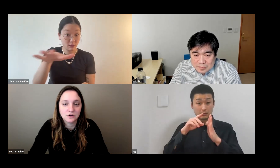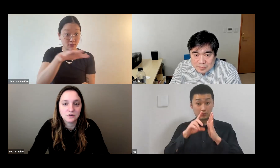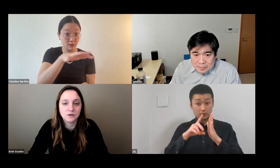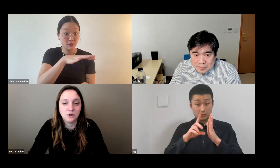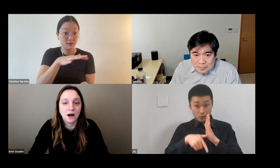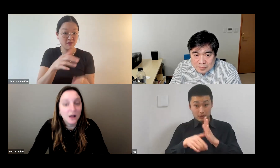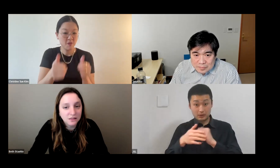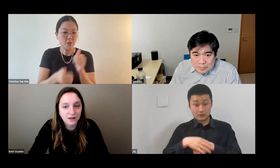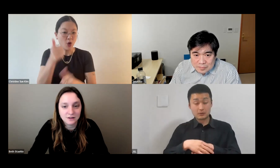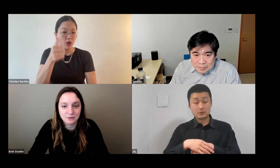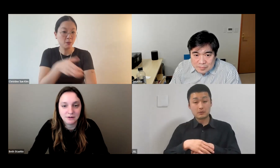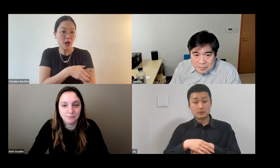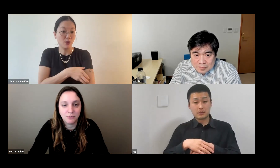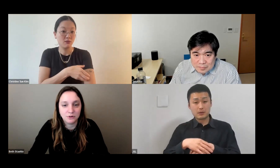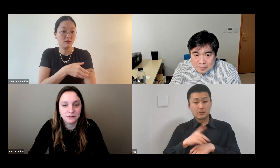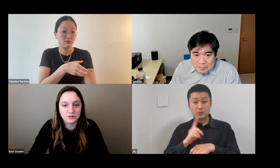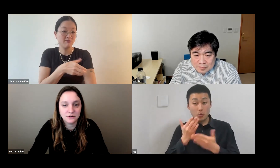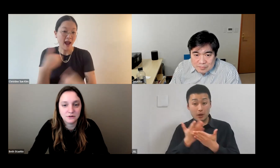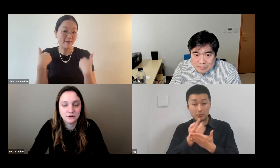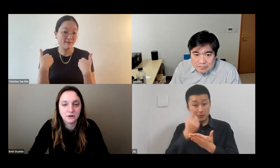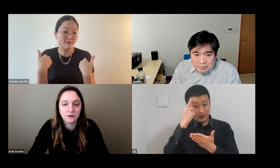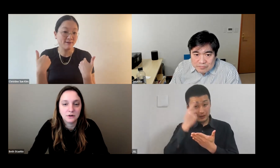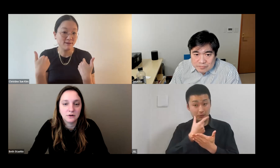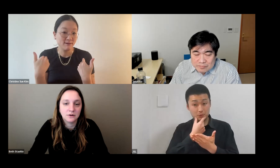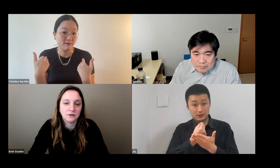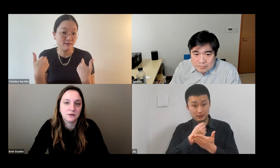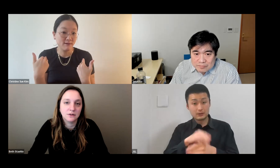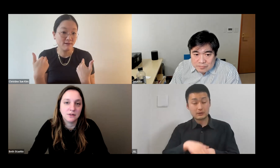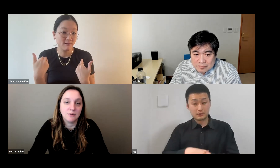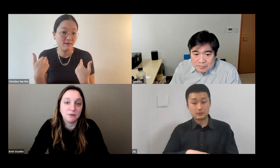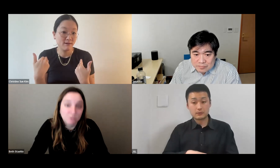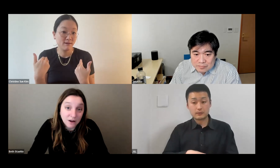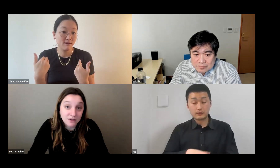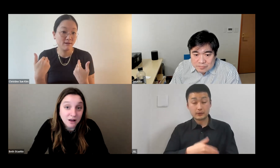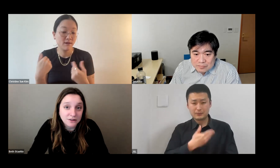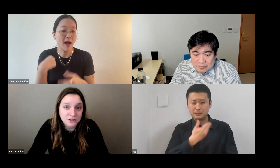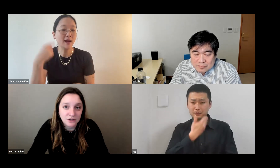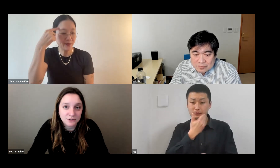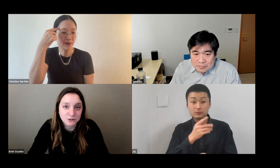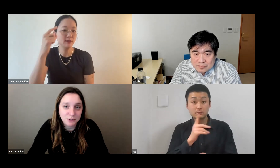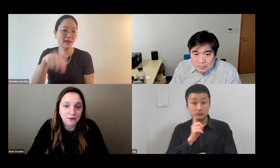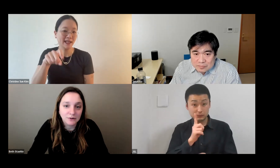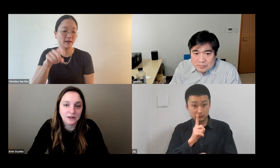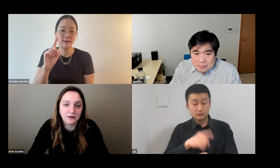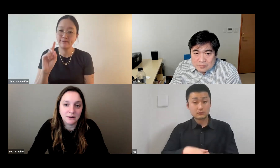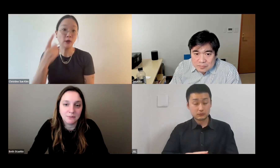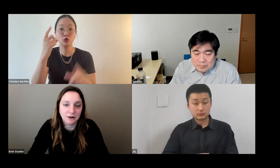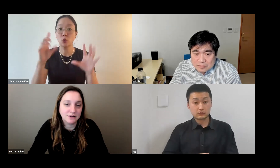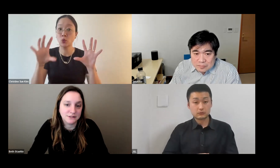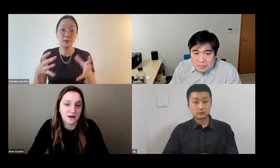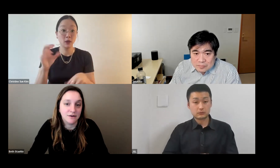So I think it's really important that we acknowledge how much power hearing parents have